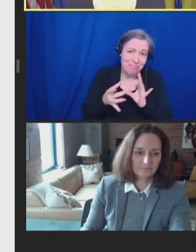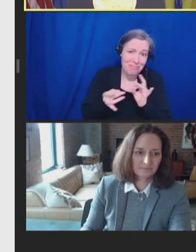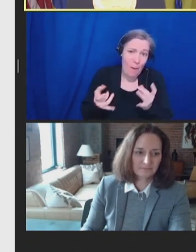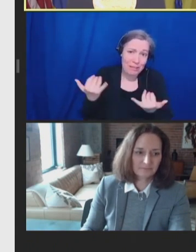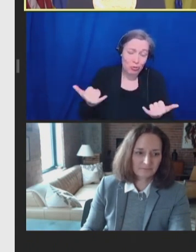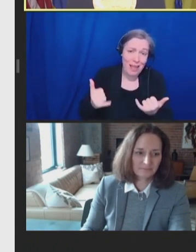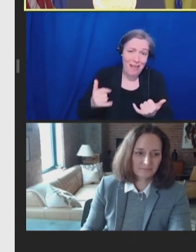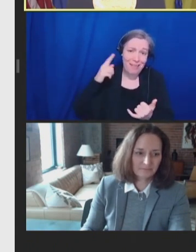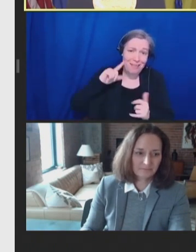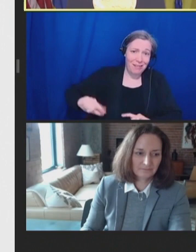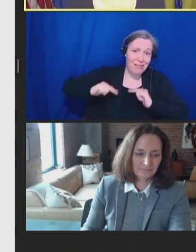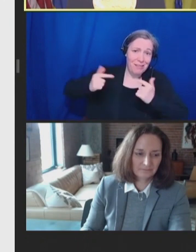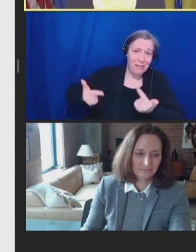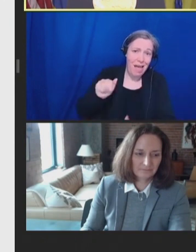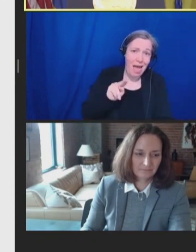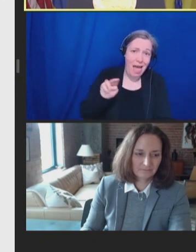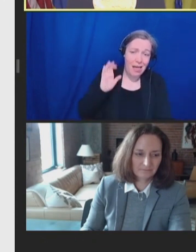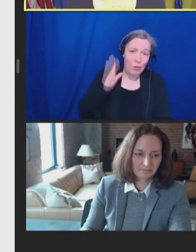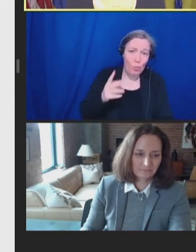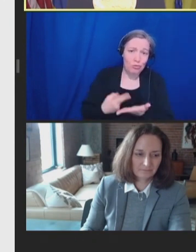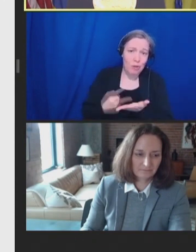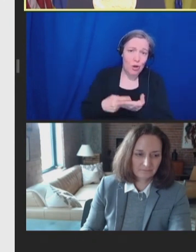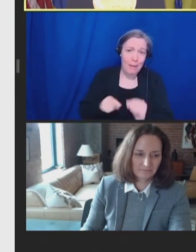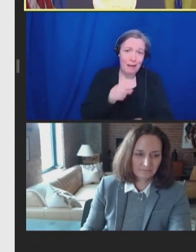to talk about some of the clinical implications. And I'm happy to take